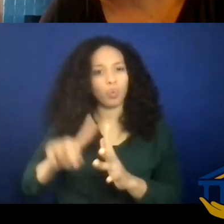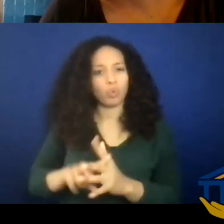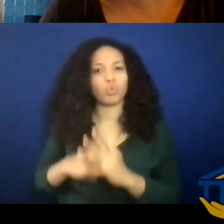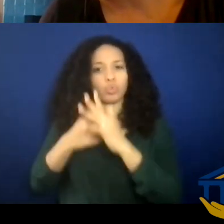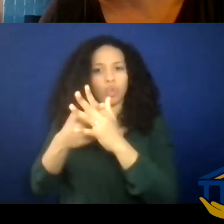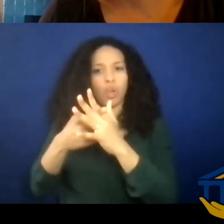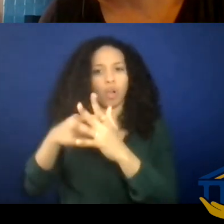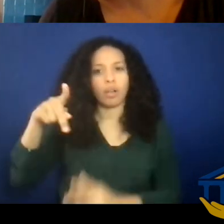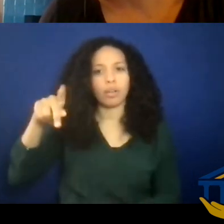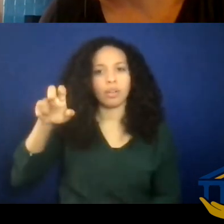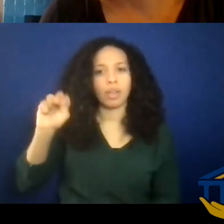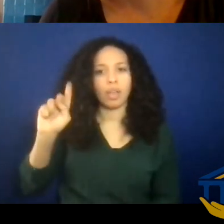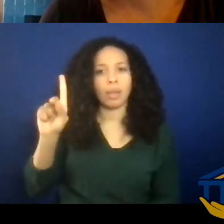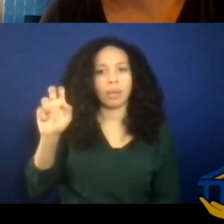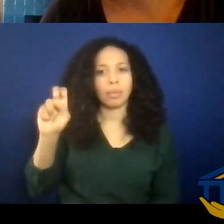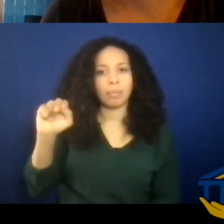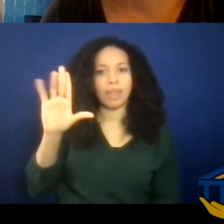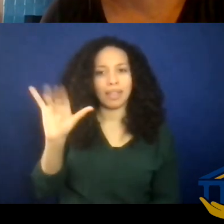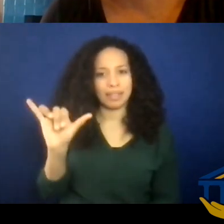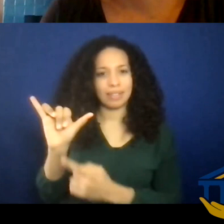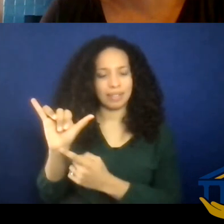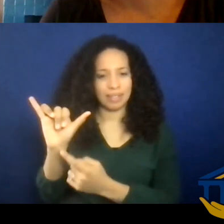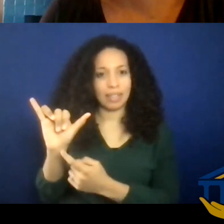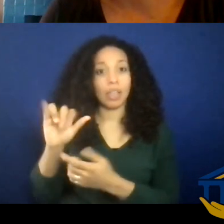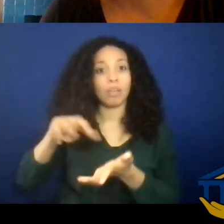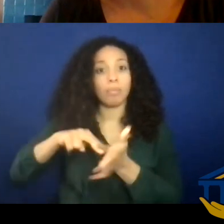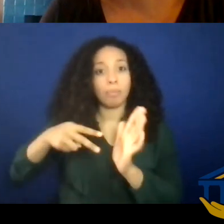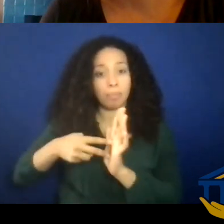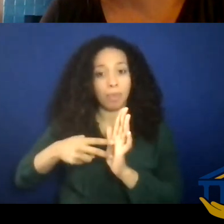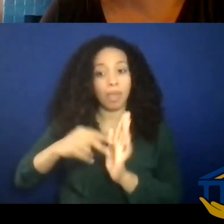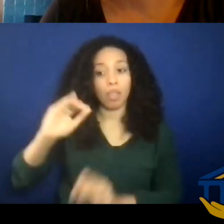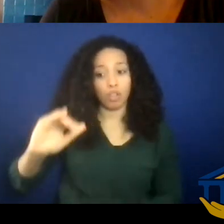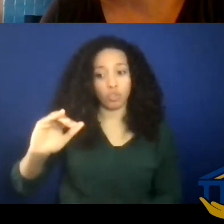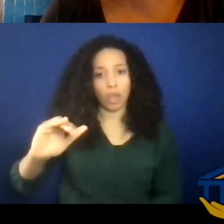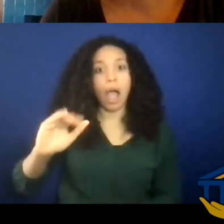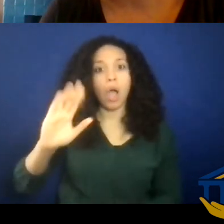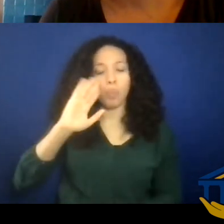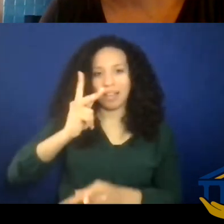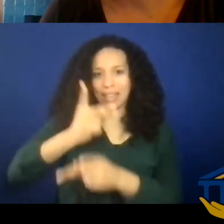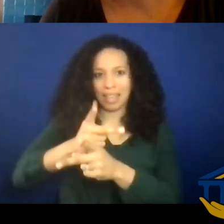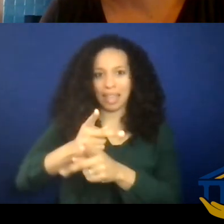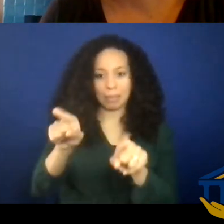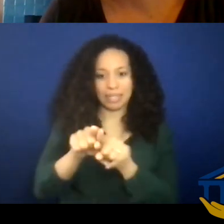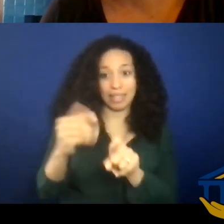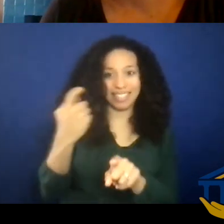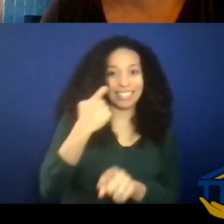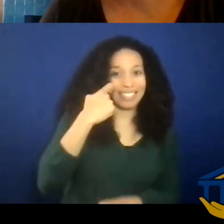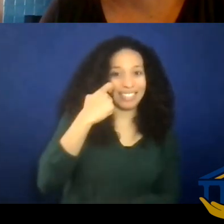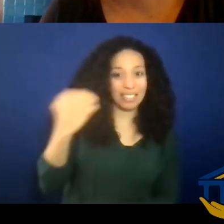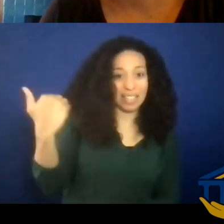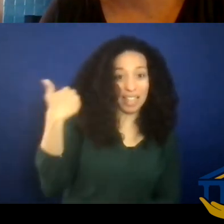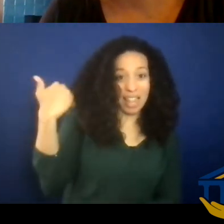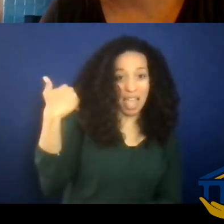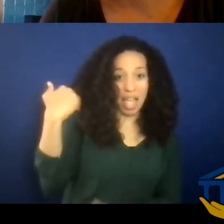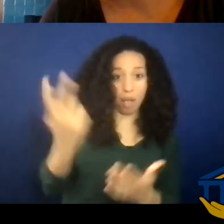will be entitled to keep their former program, the last program that was agreed upon by the team